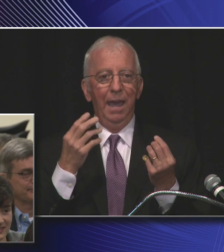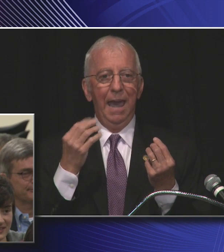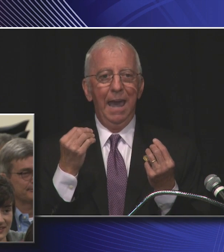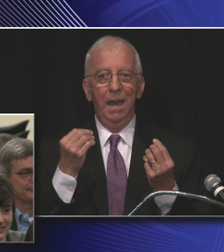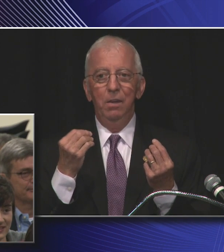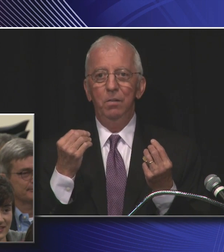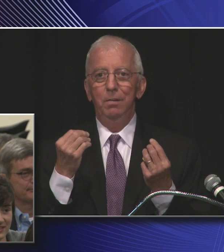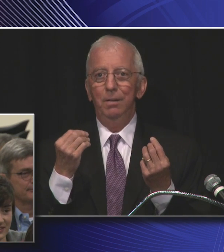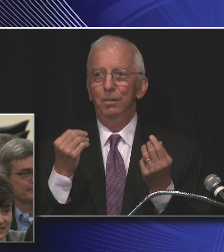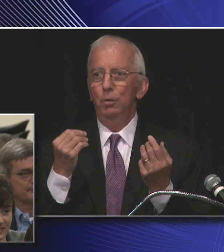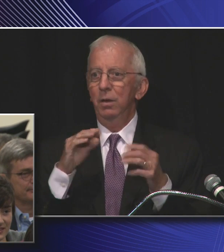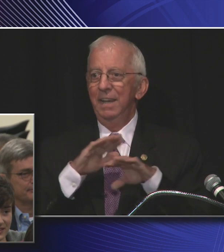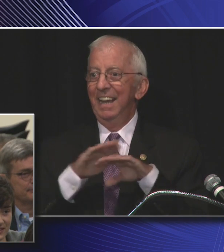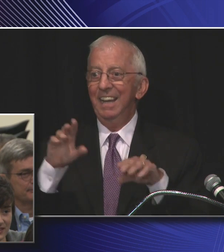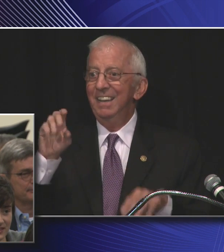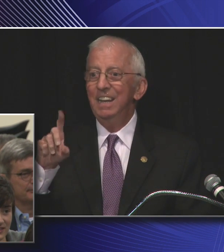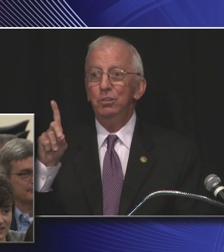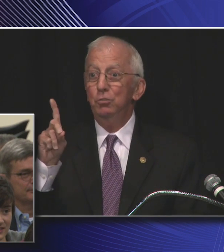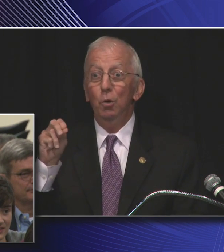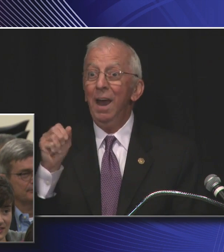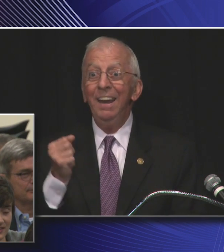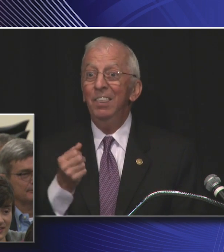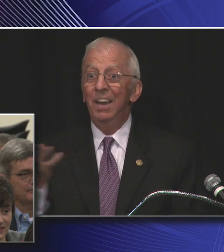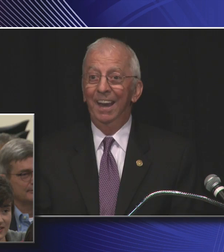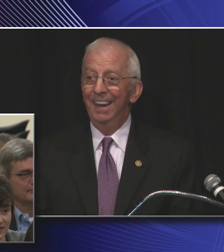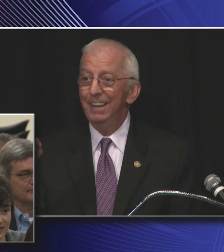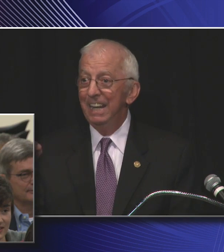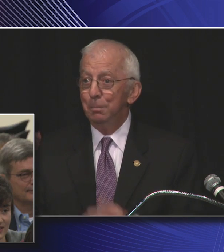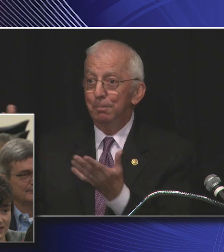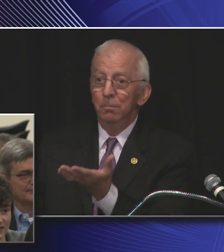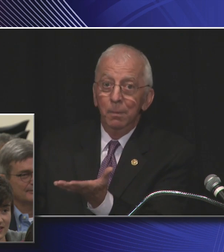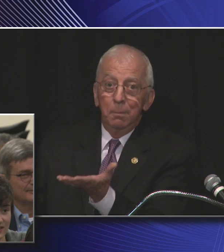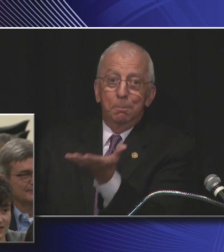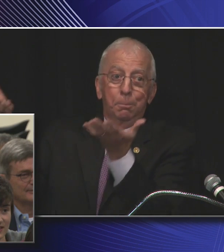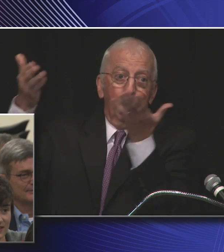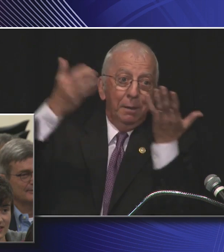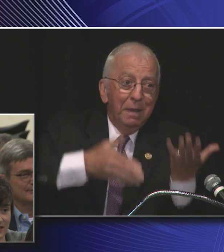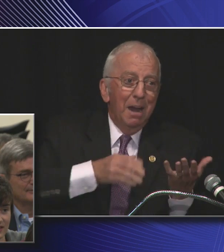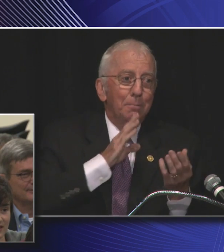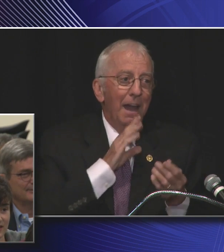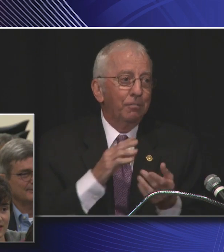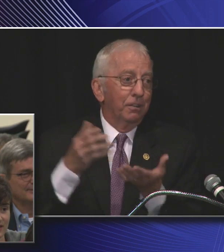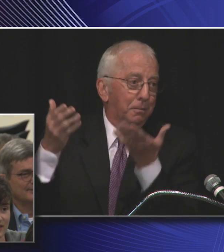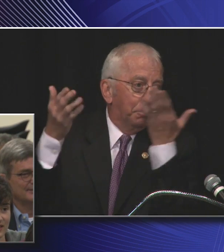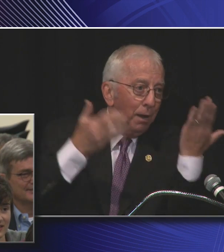And no, he didn't need to do anything. He needed to bring me my breakfast.